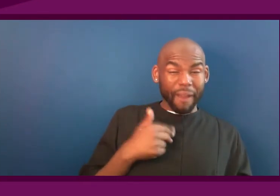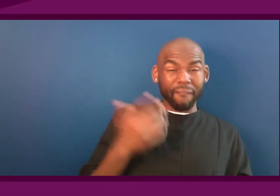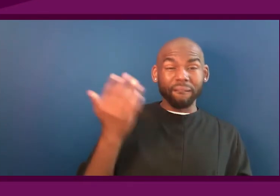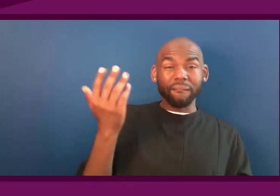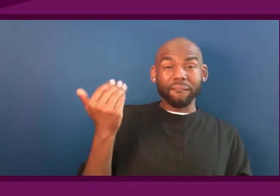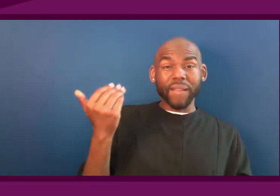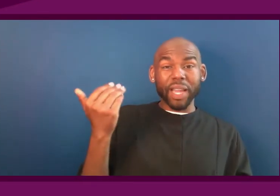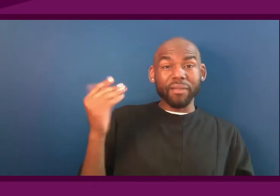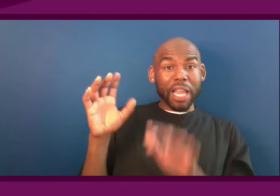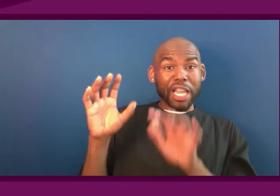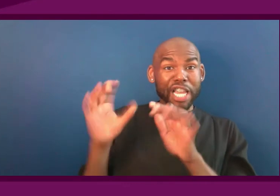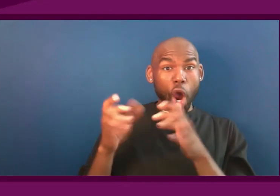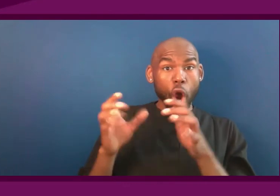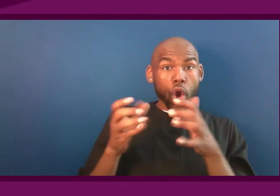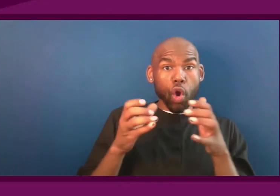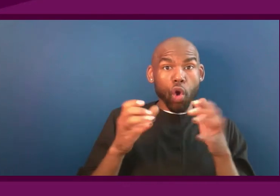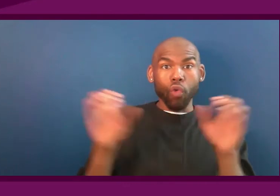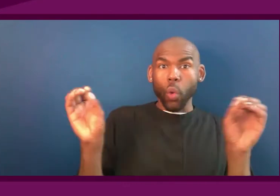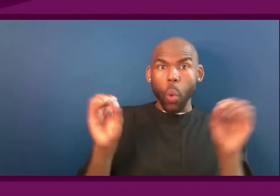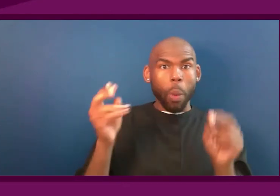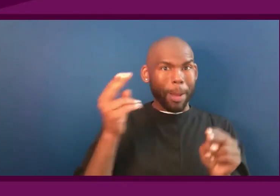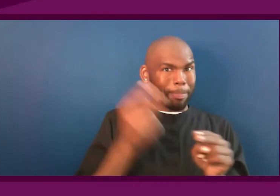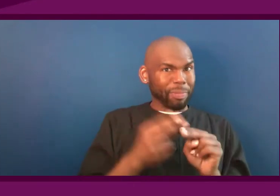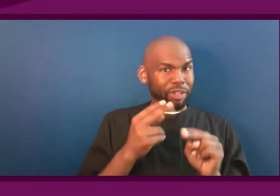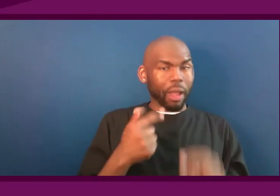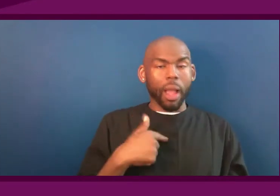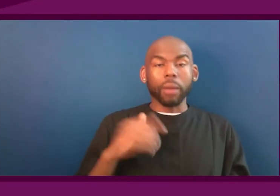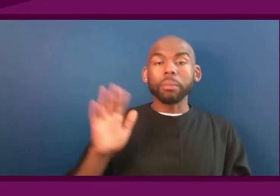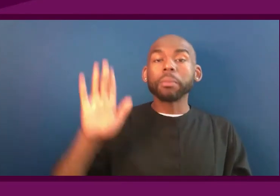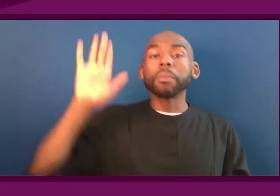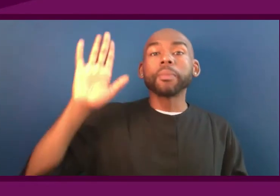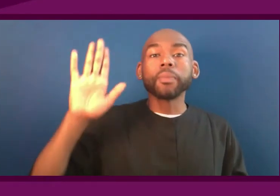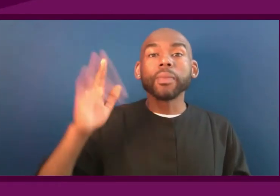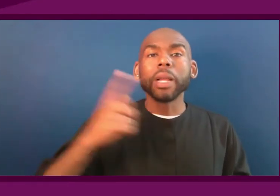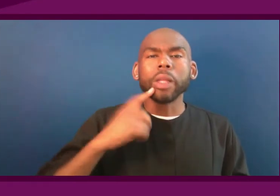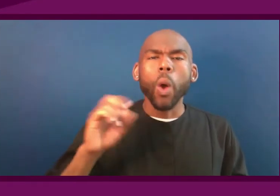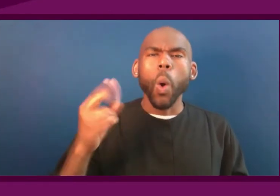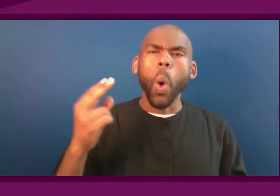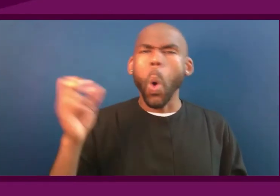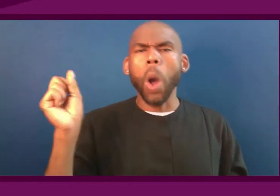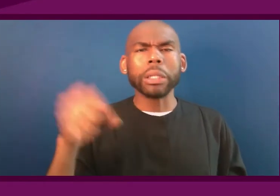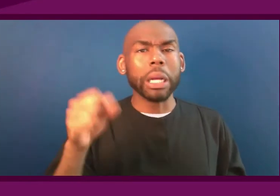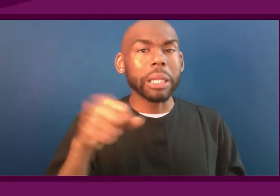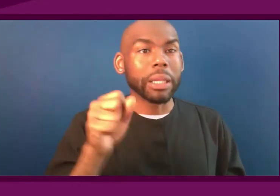It's so true. I feel like we are having more and more conversations about race and about gender